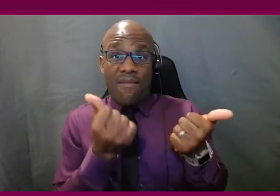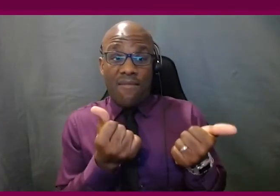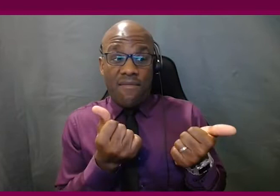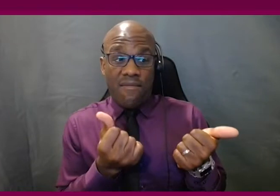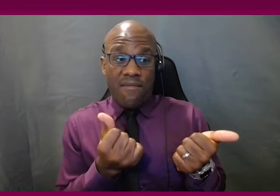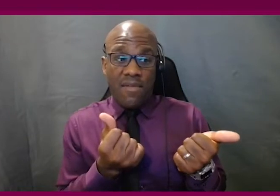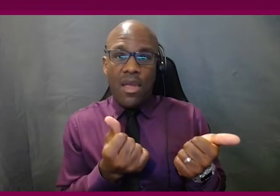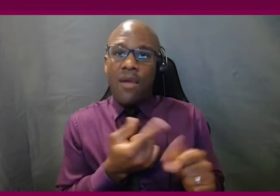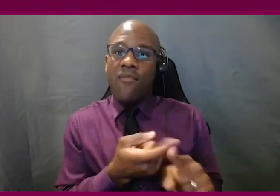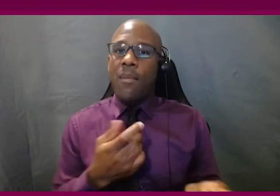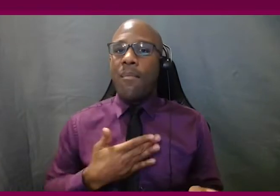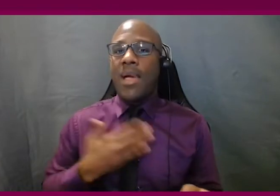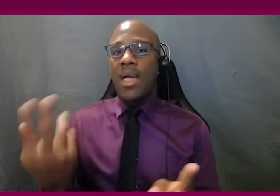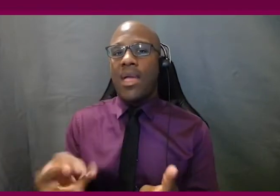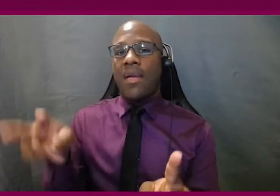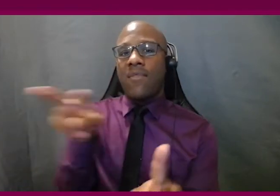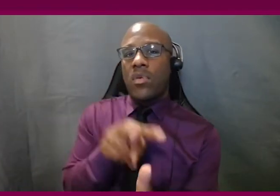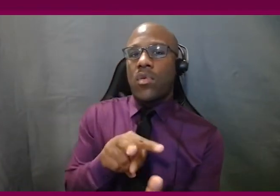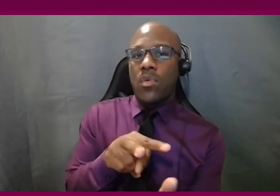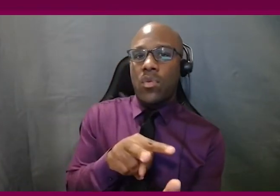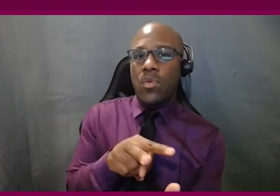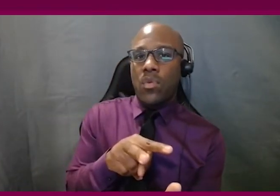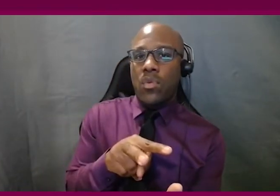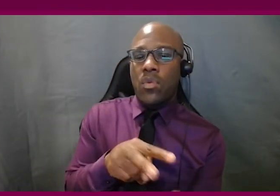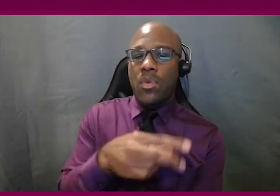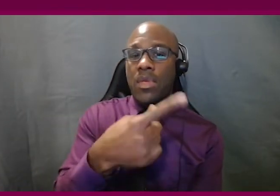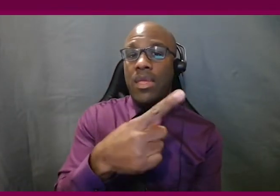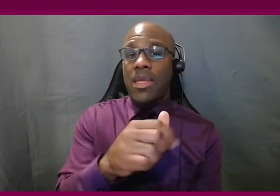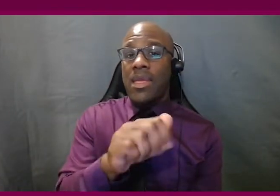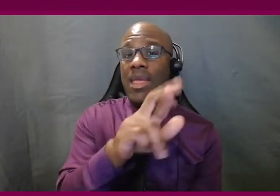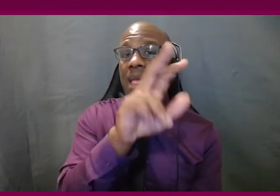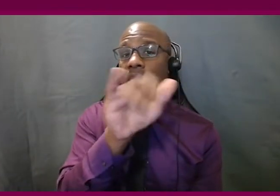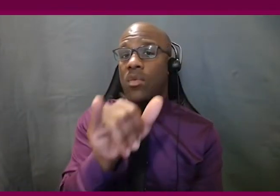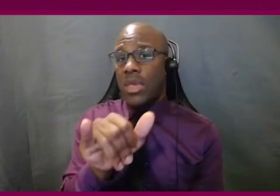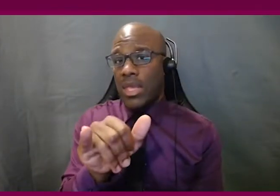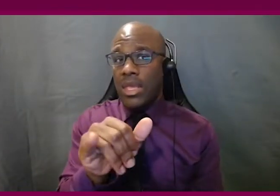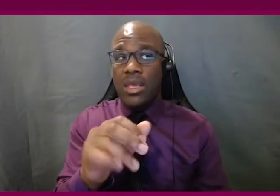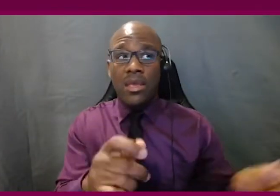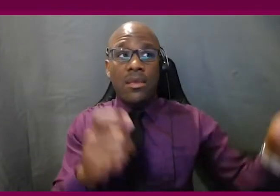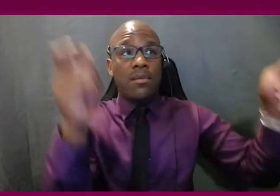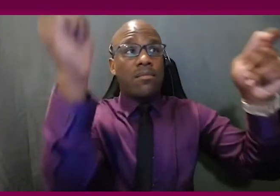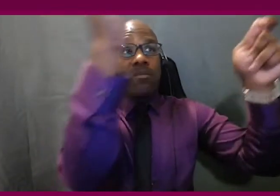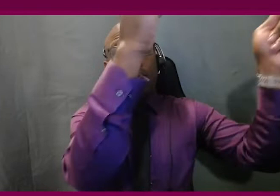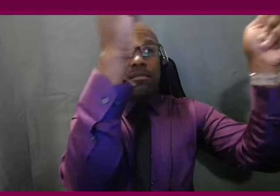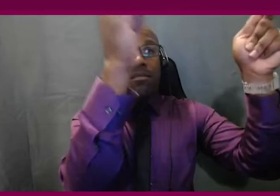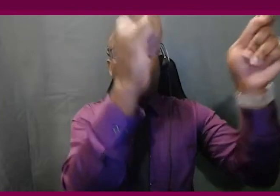I just really made it from my own experiences and then recognized that, "Oh, what I'm doing